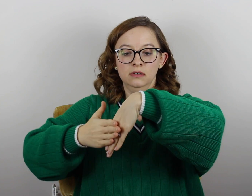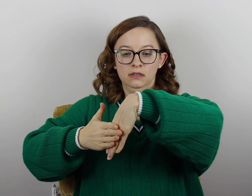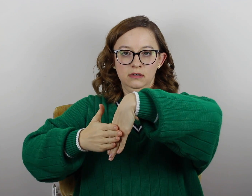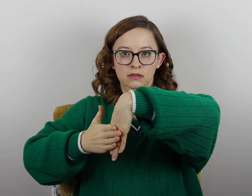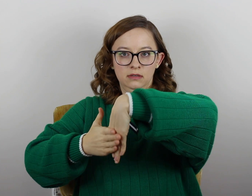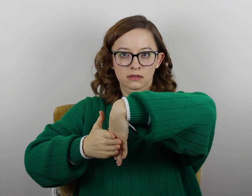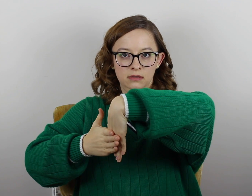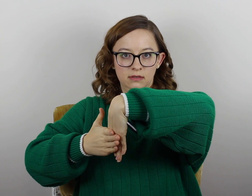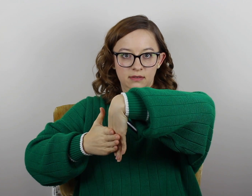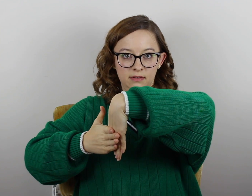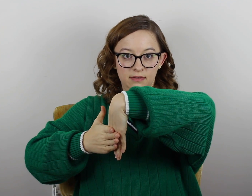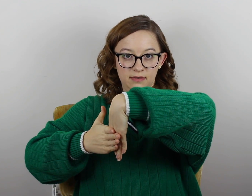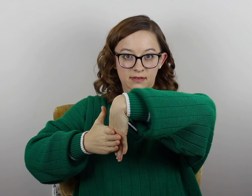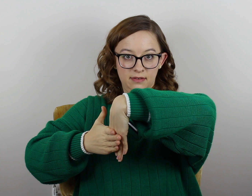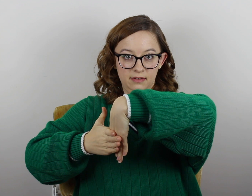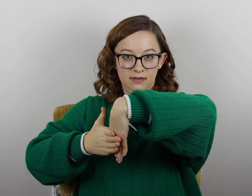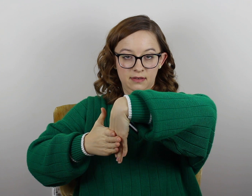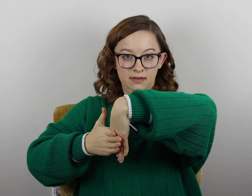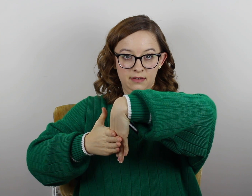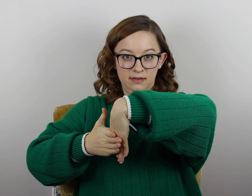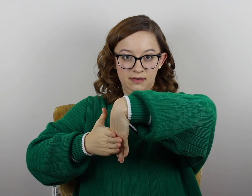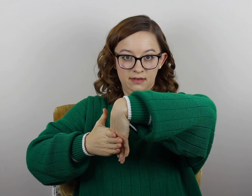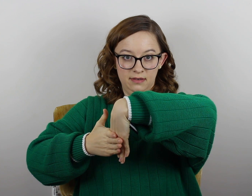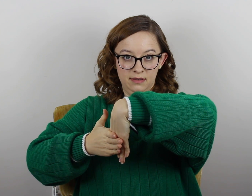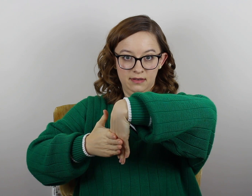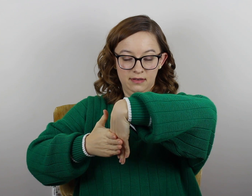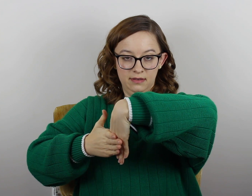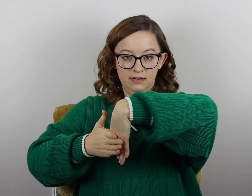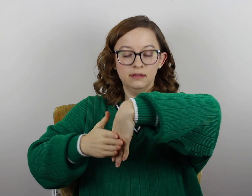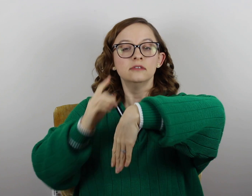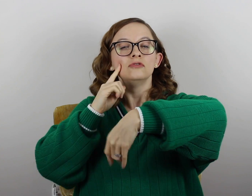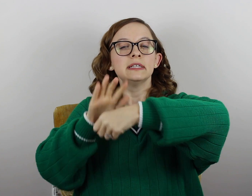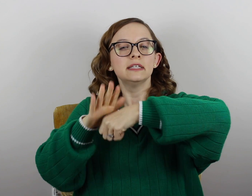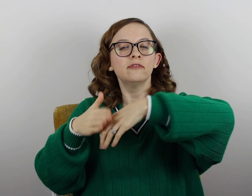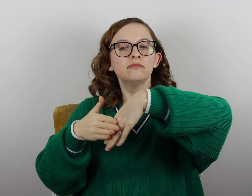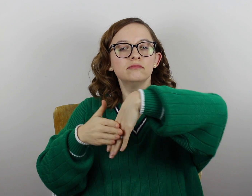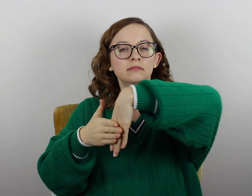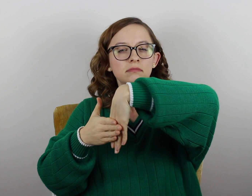Then when you're done turn your hand in a downward position and light pressure.